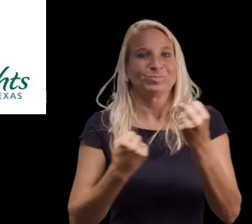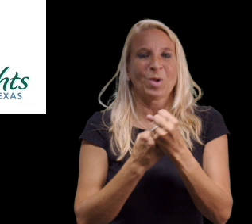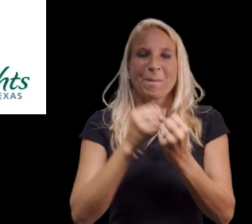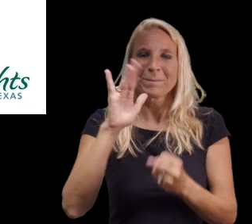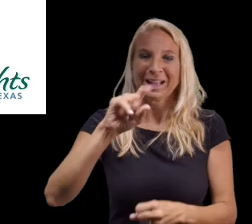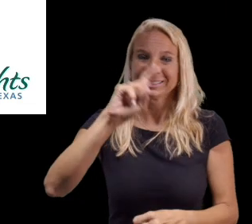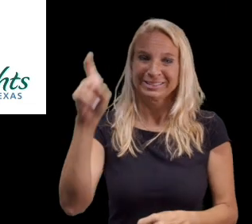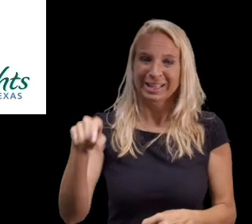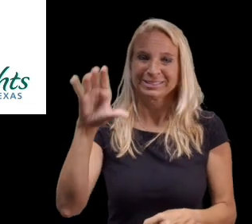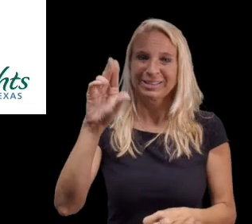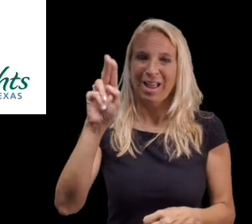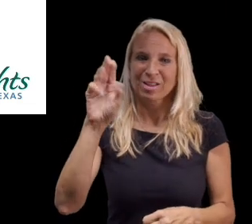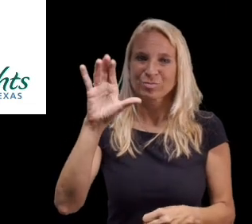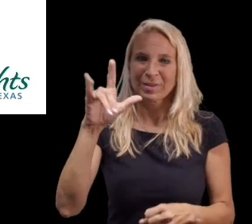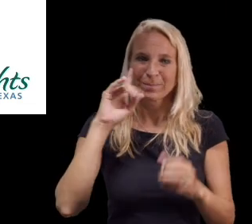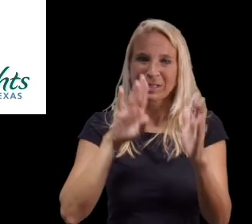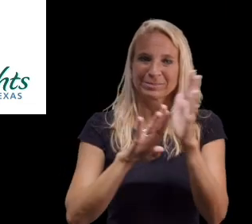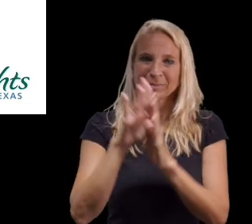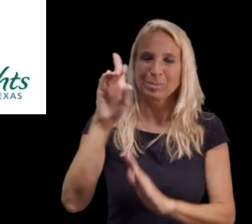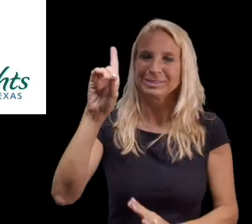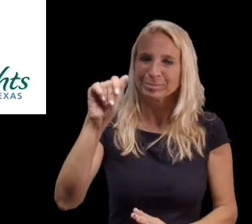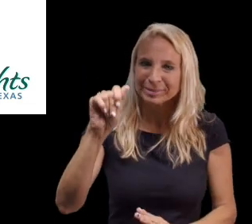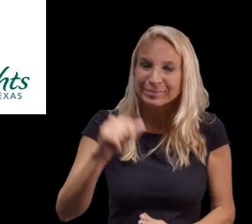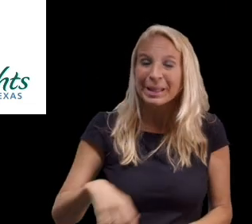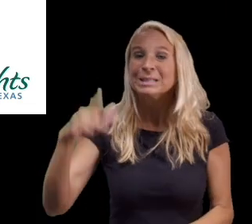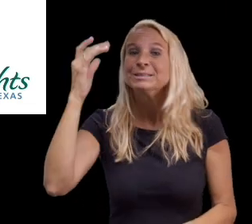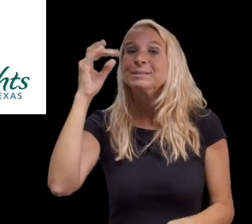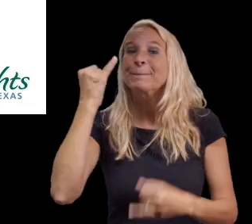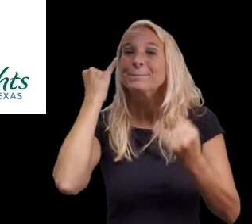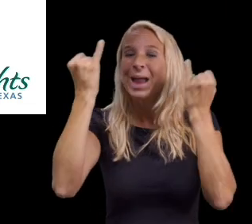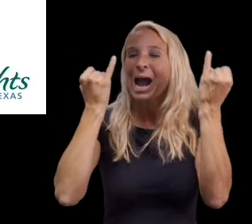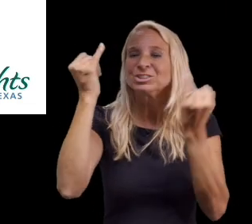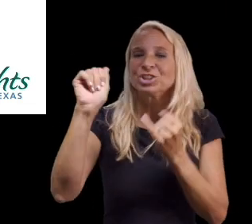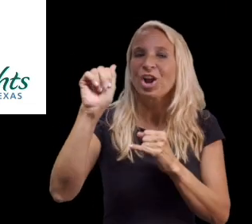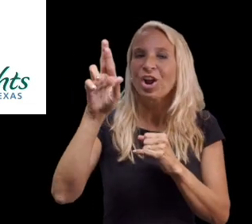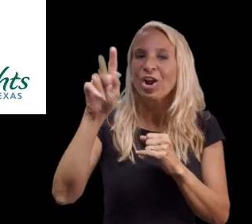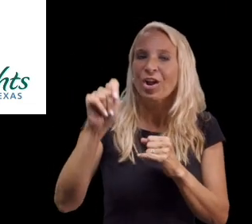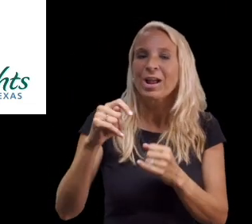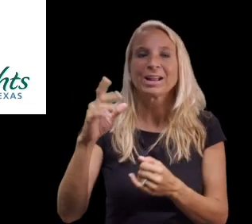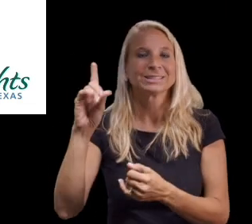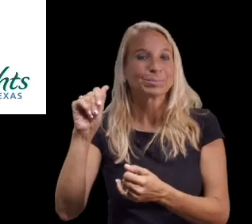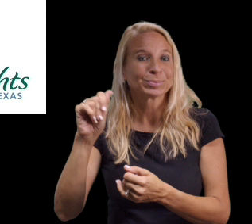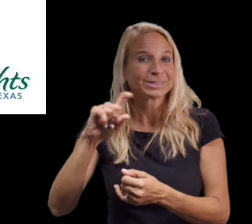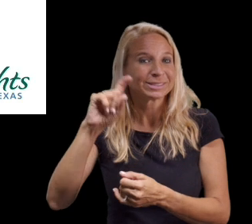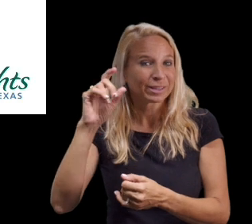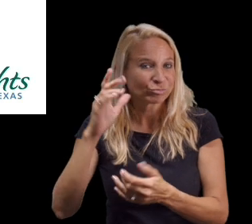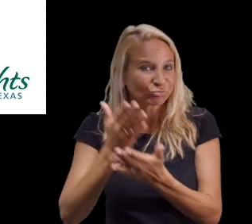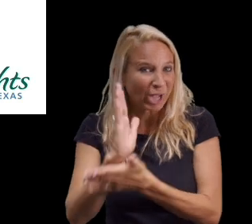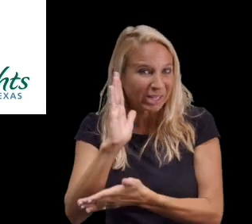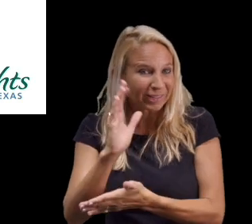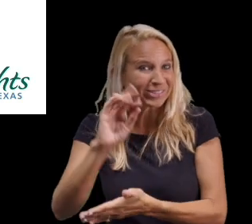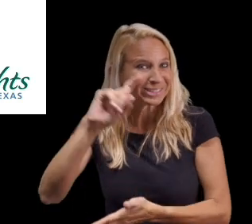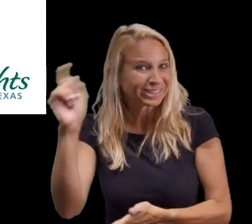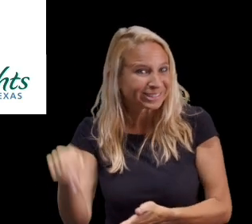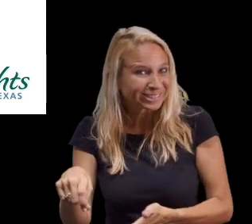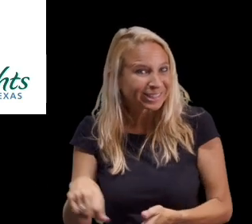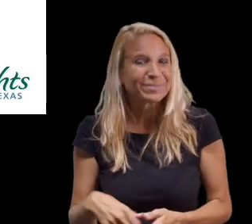by the Texas Council for Developmental Disabilities, Imagine Art and Disability Rights, Texas. Thank you.